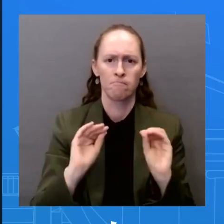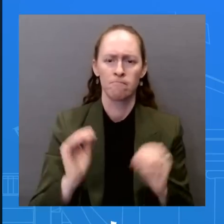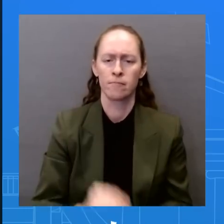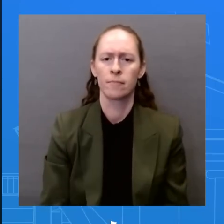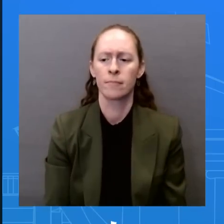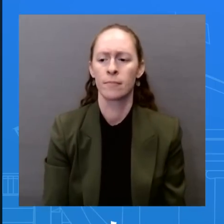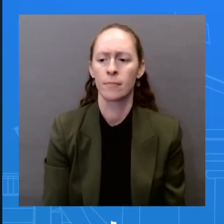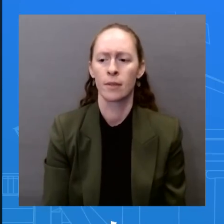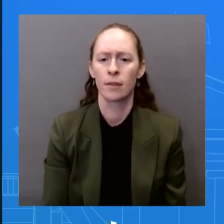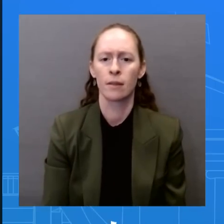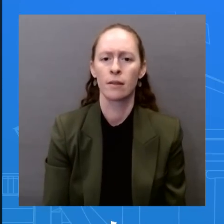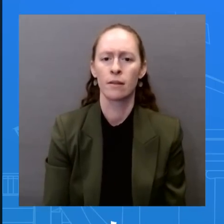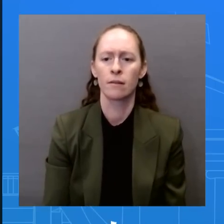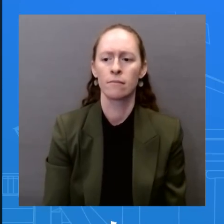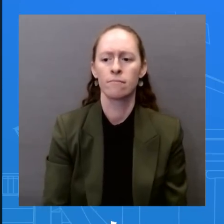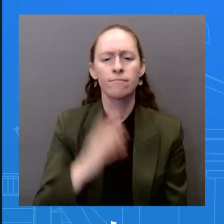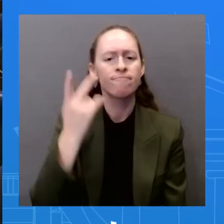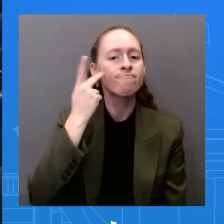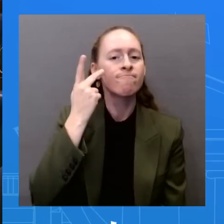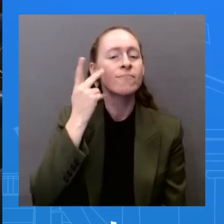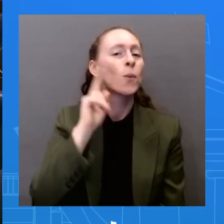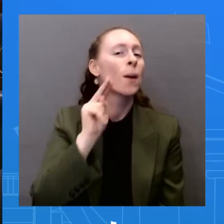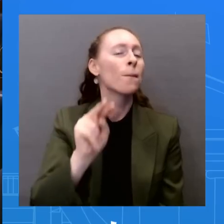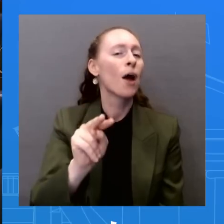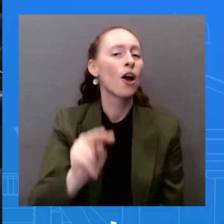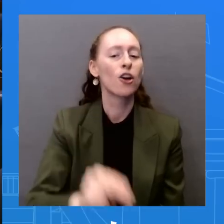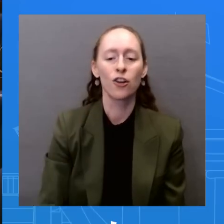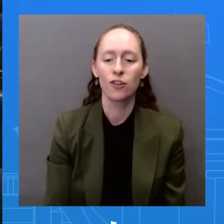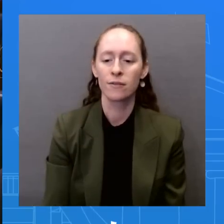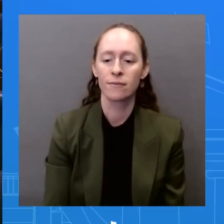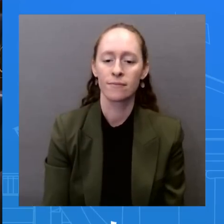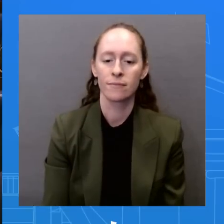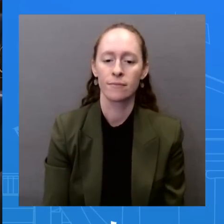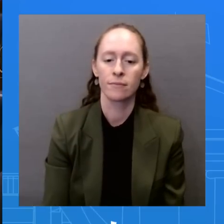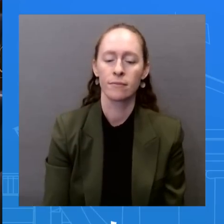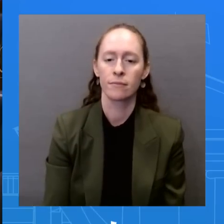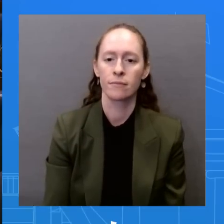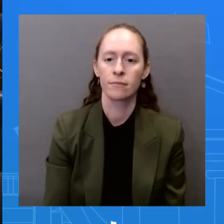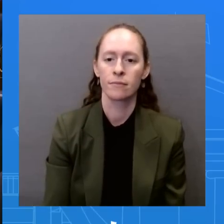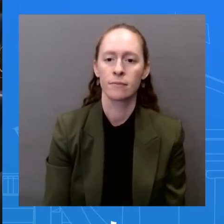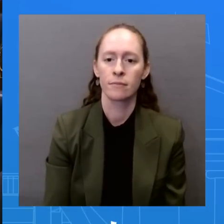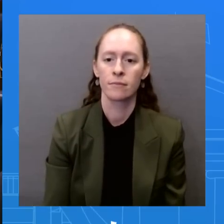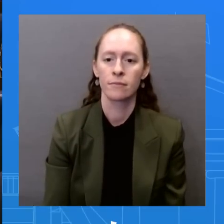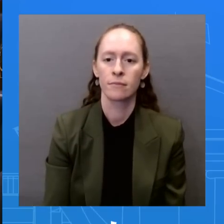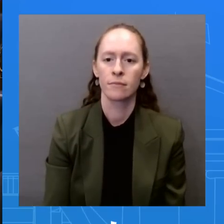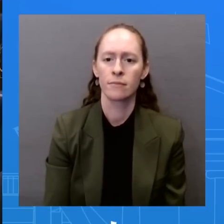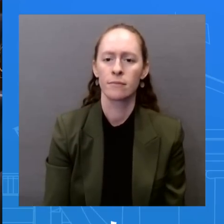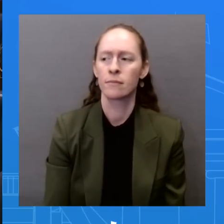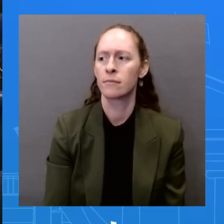and keep an eye on it. The Press: And another one on the U.N. General Assembly. There are talks that President Zelenskyy